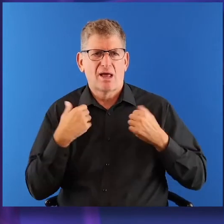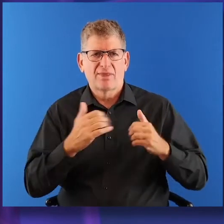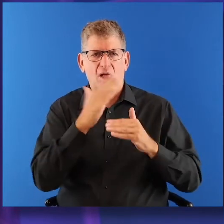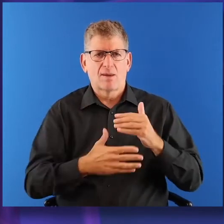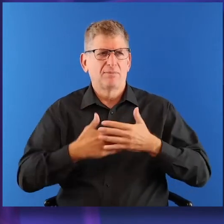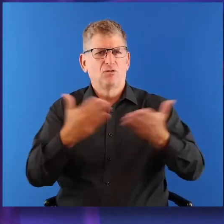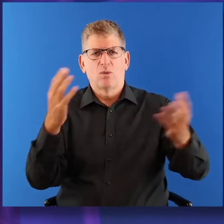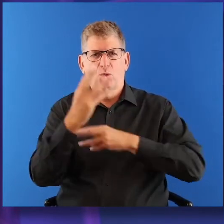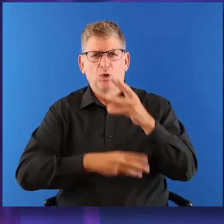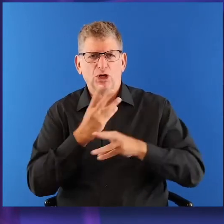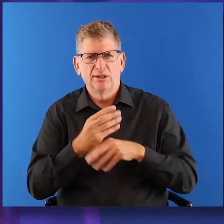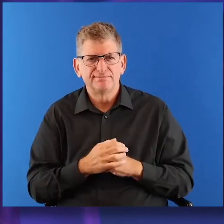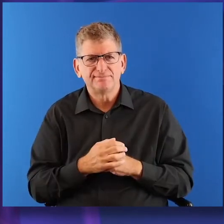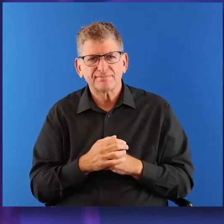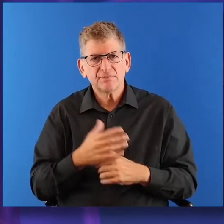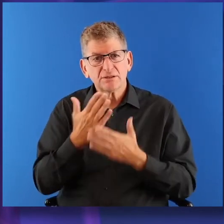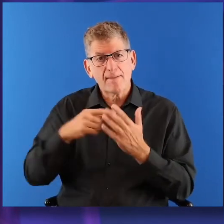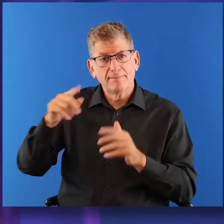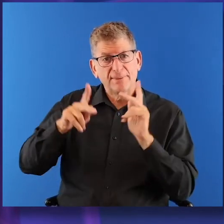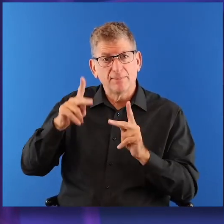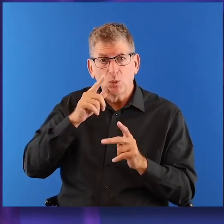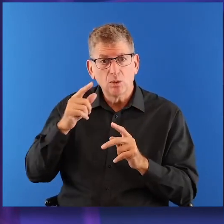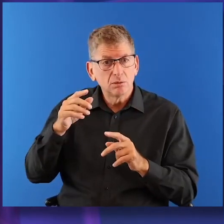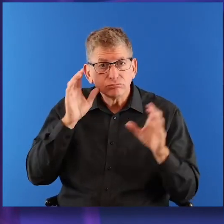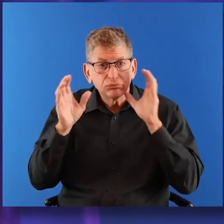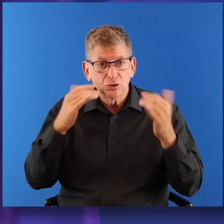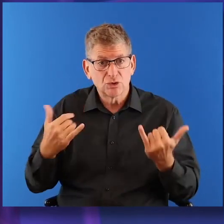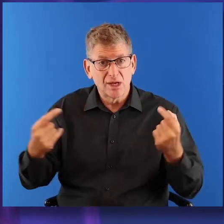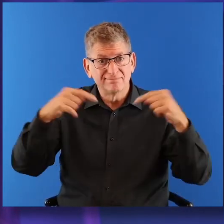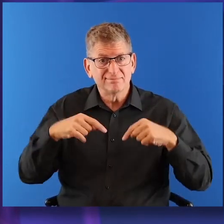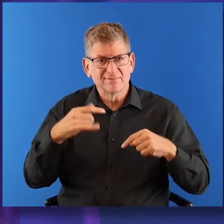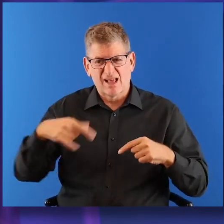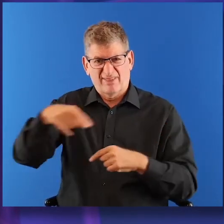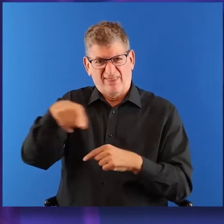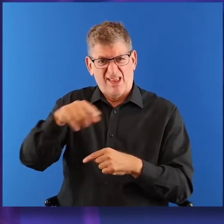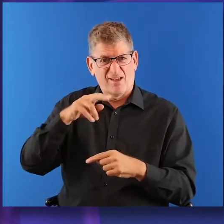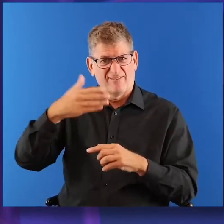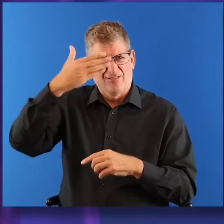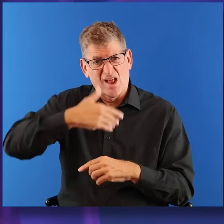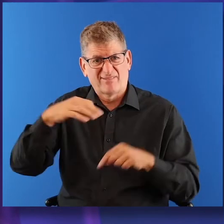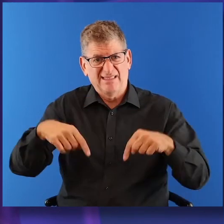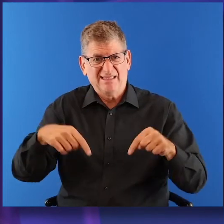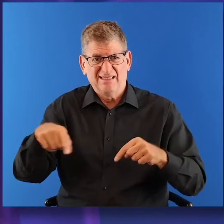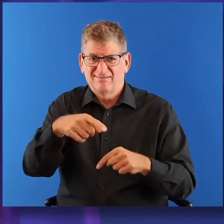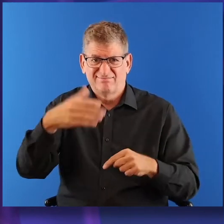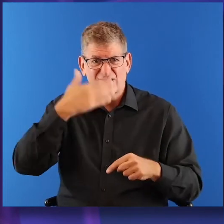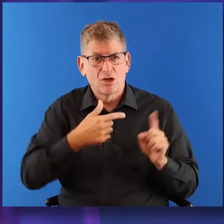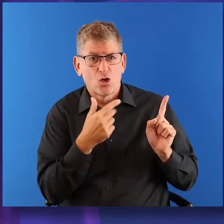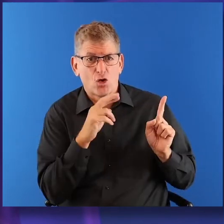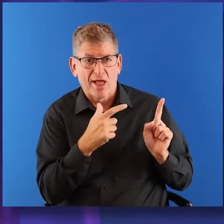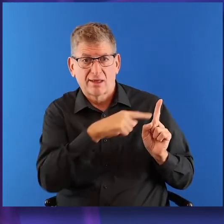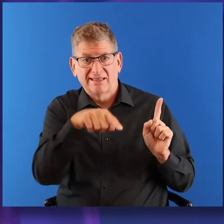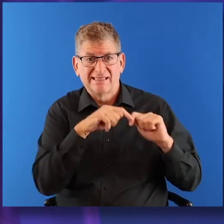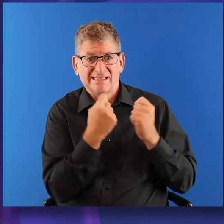today are really at the forefront of this. Greg and team are helping to lead that. Thank you, and Greg. I'll turn it back over to you.